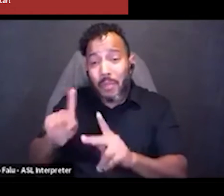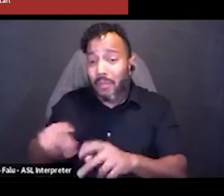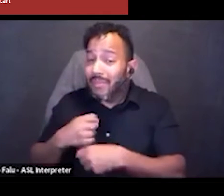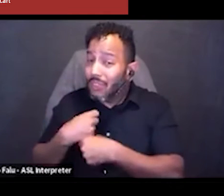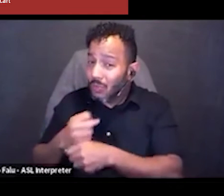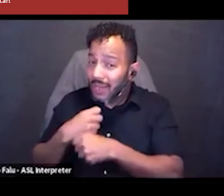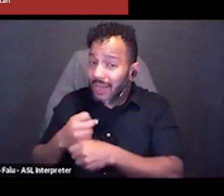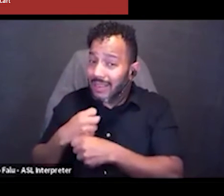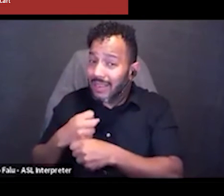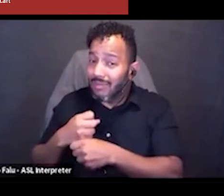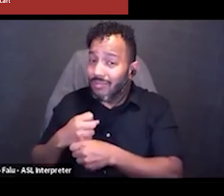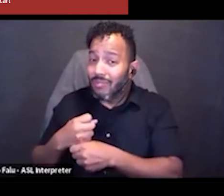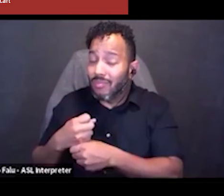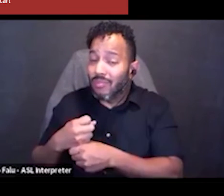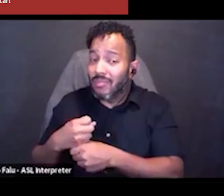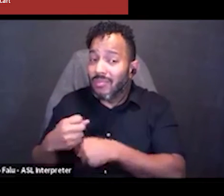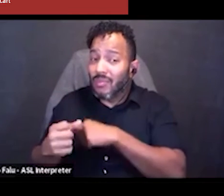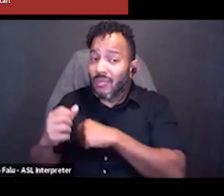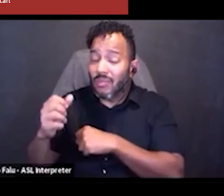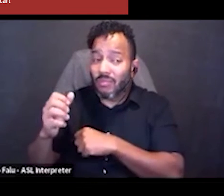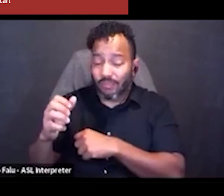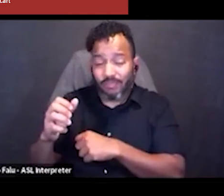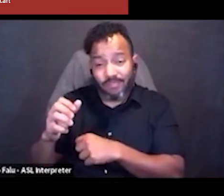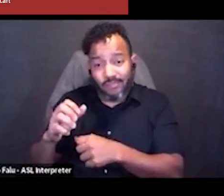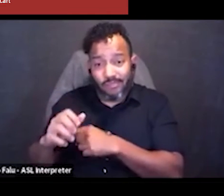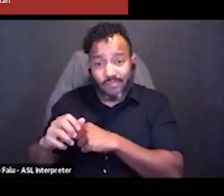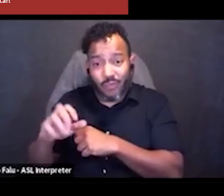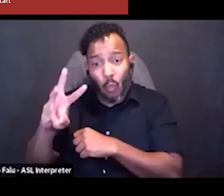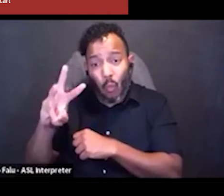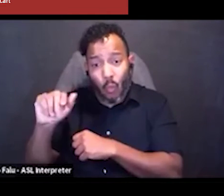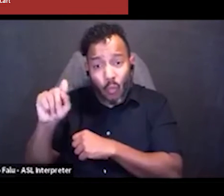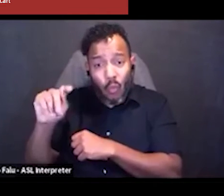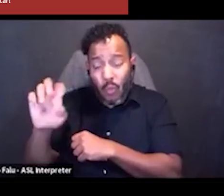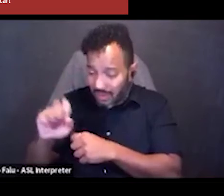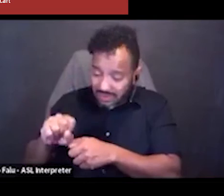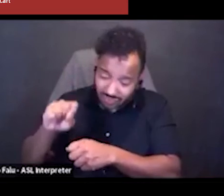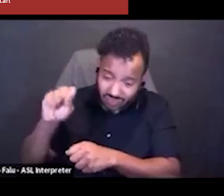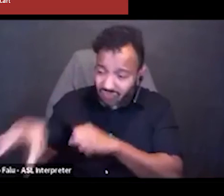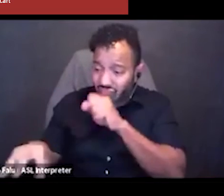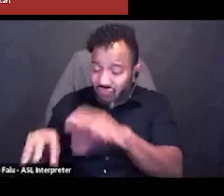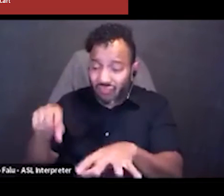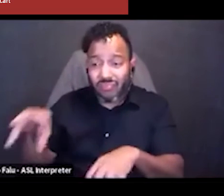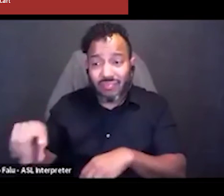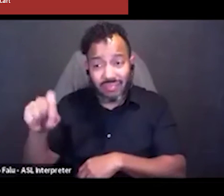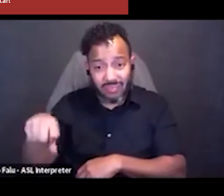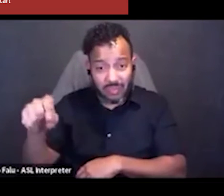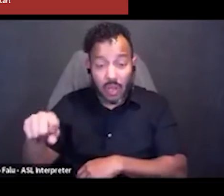Maybe even just the health care in general it's a lot of waste that goes on with pollution